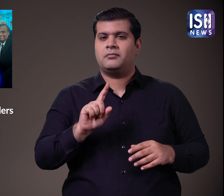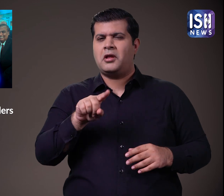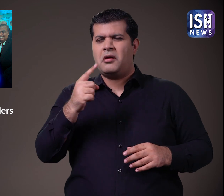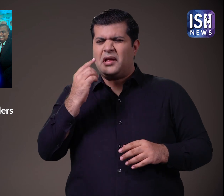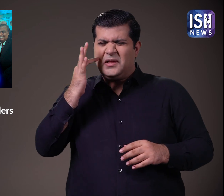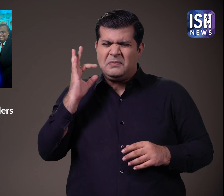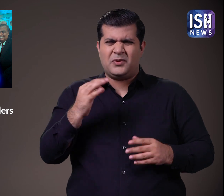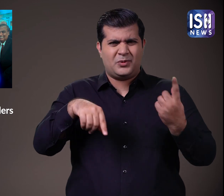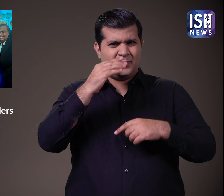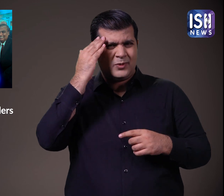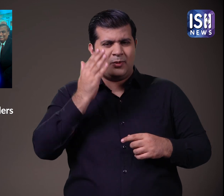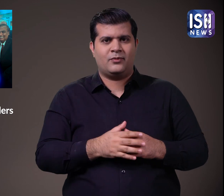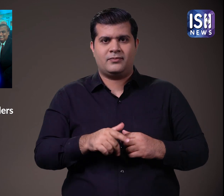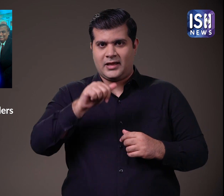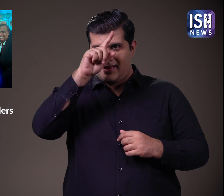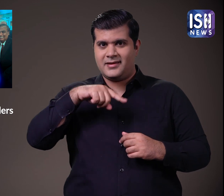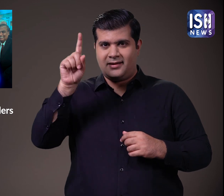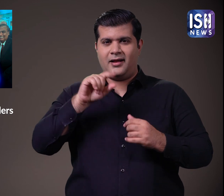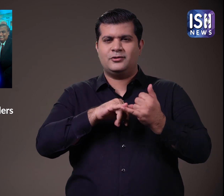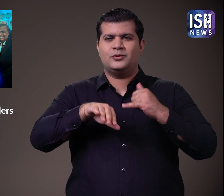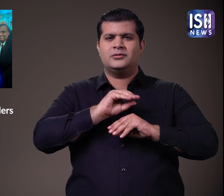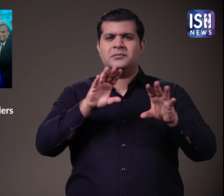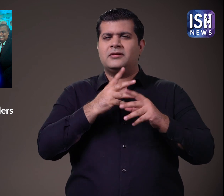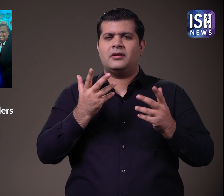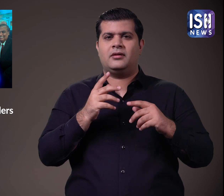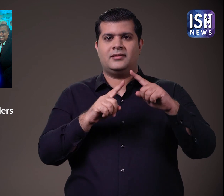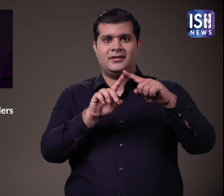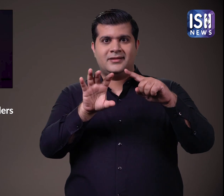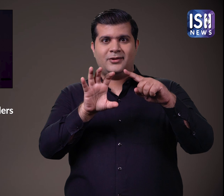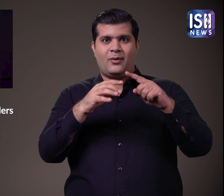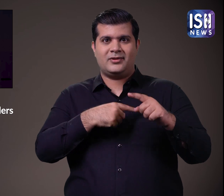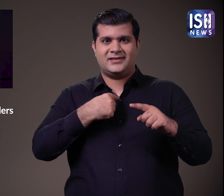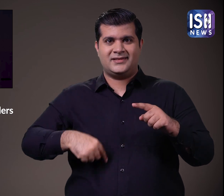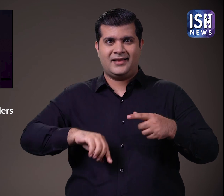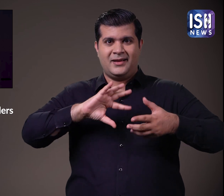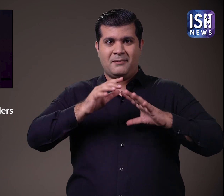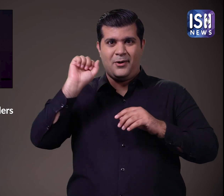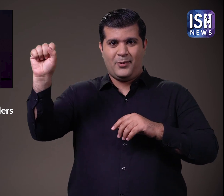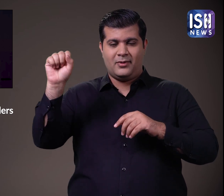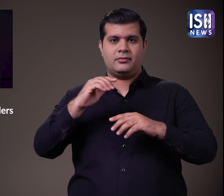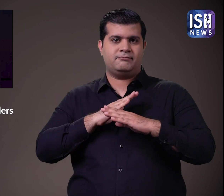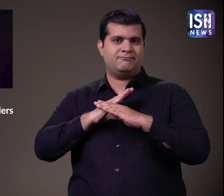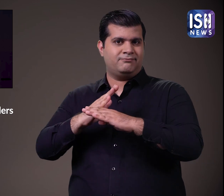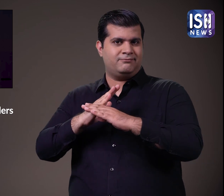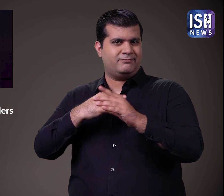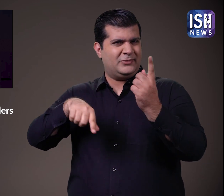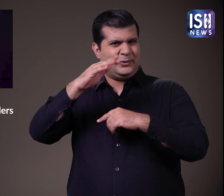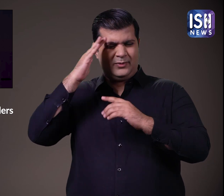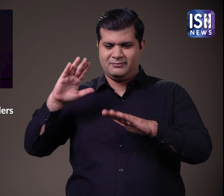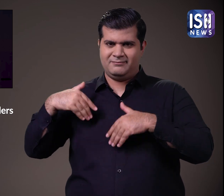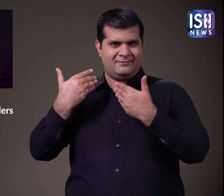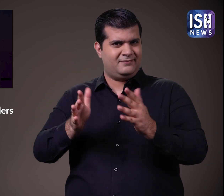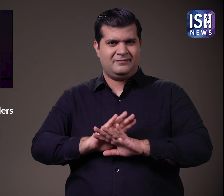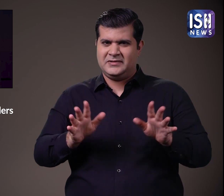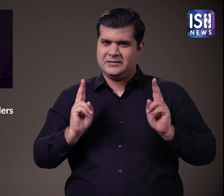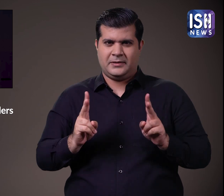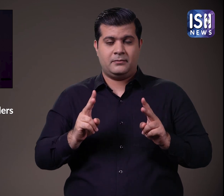He took one more important decision. Remember, since a long time, India has banned TikTok as it is owned by a Chinese company.